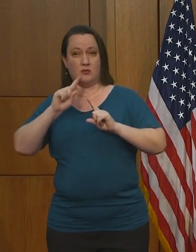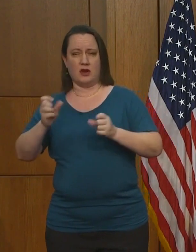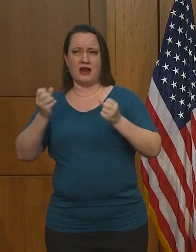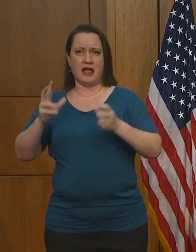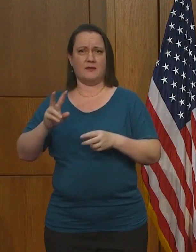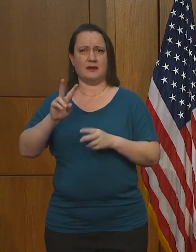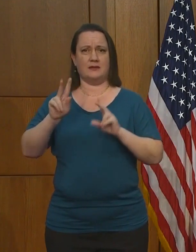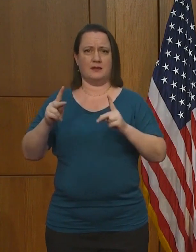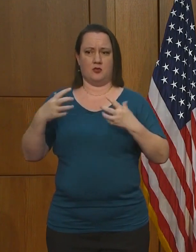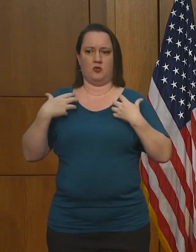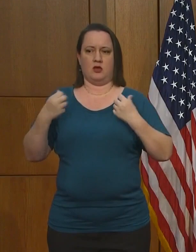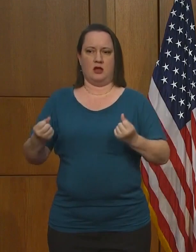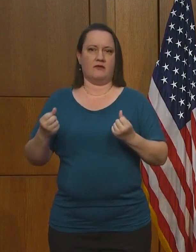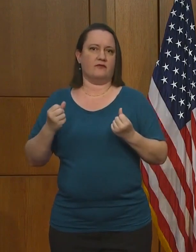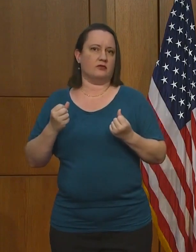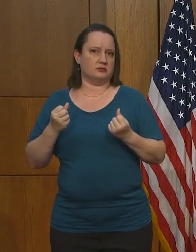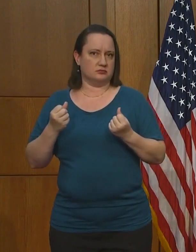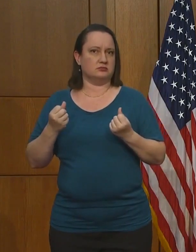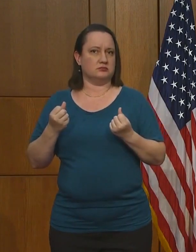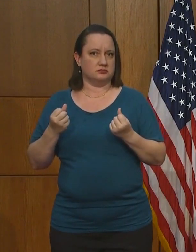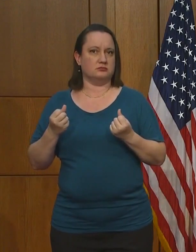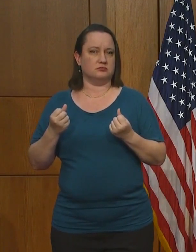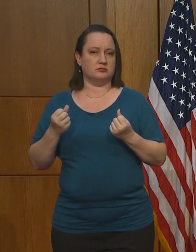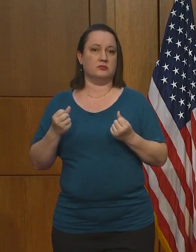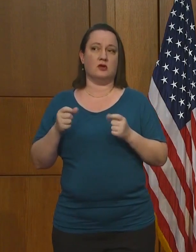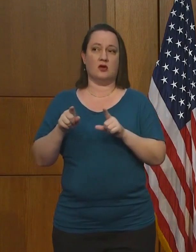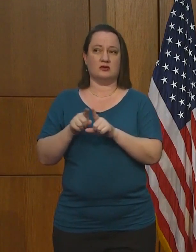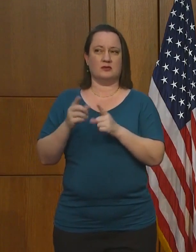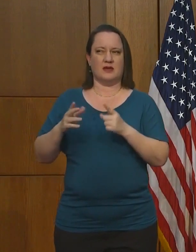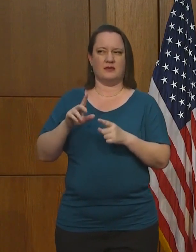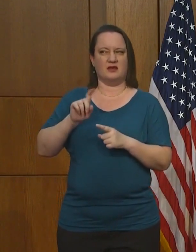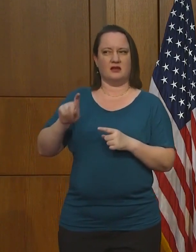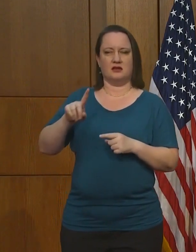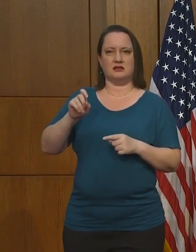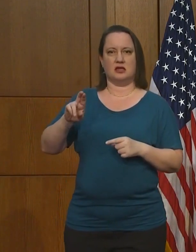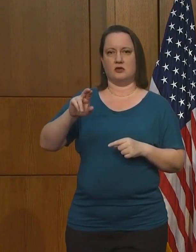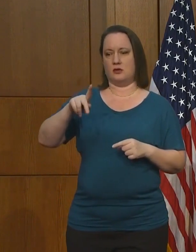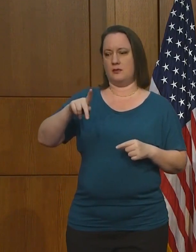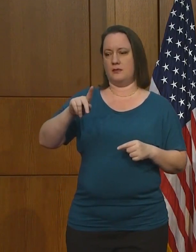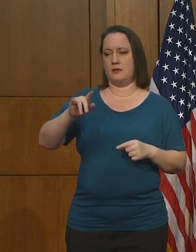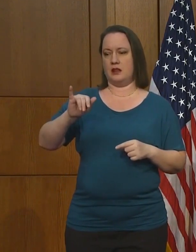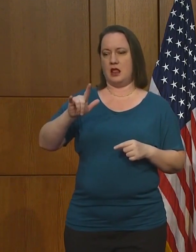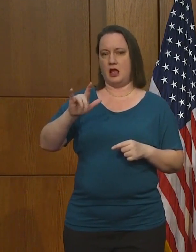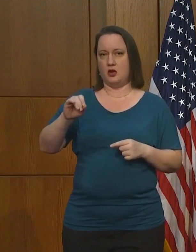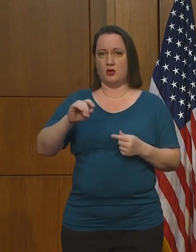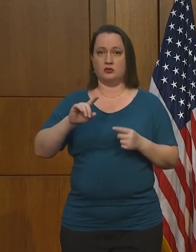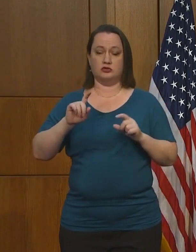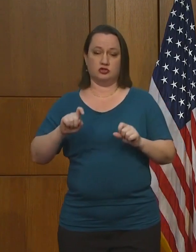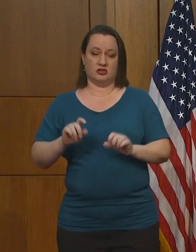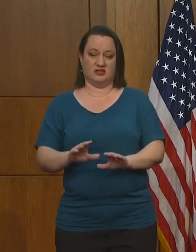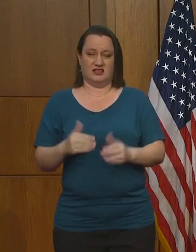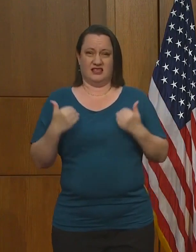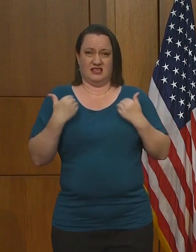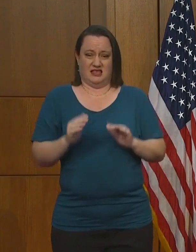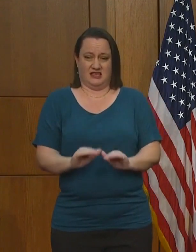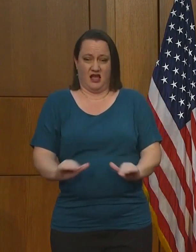VIRGINIANS NOT RECOVERED. FROM THE VIRUS. YOU KNOW IT'S NOT FAR. I MAYBE PHOTOGRAPHER